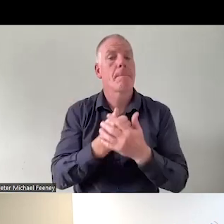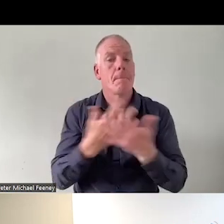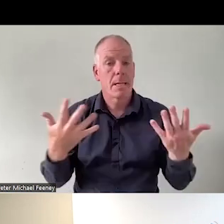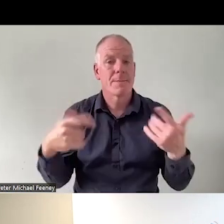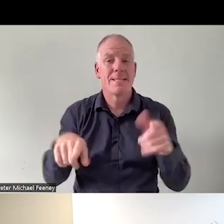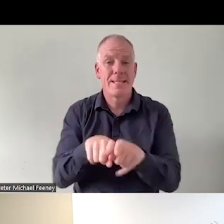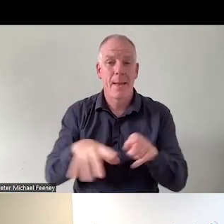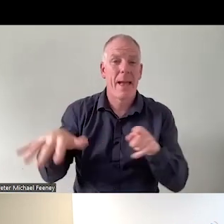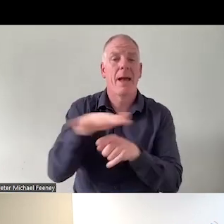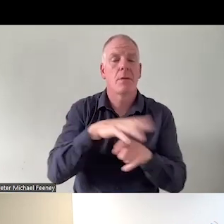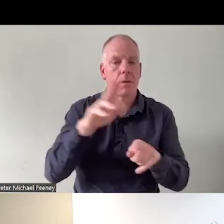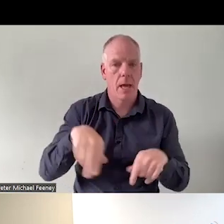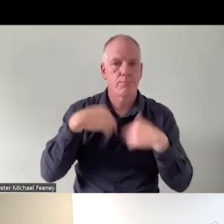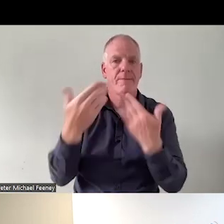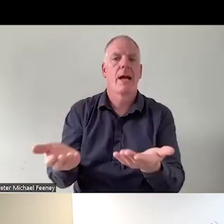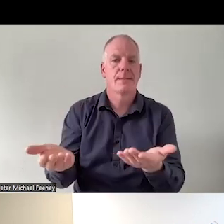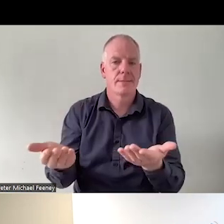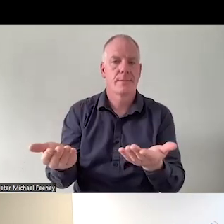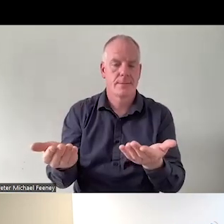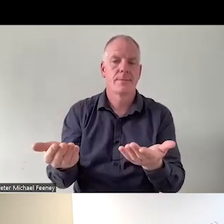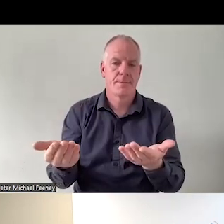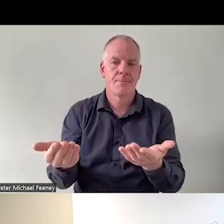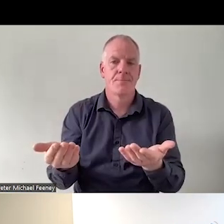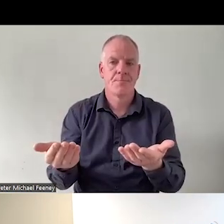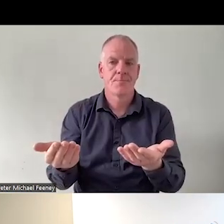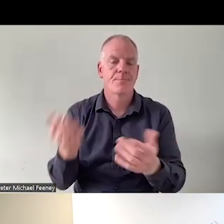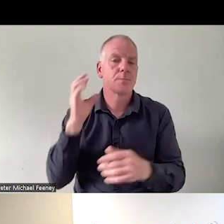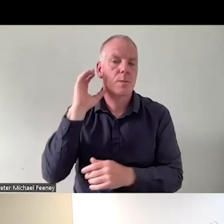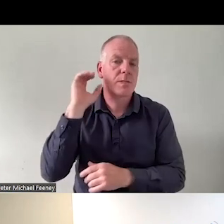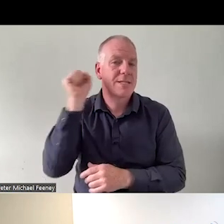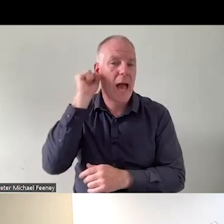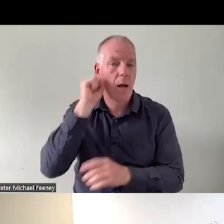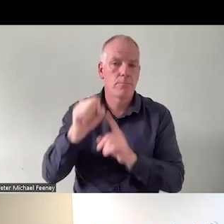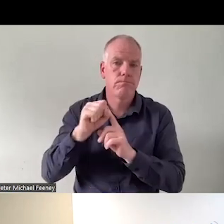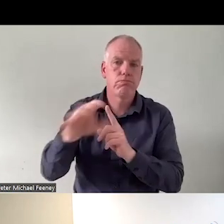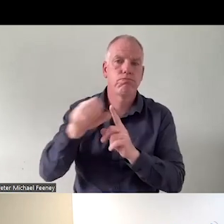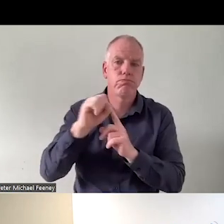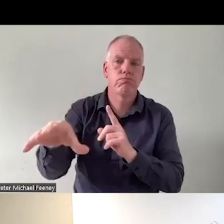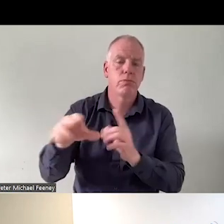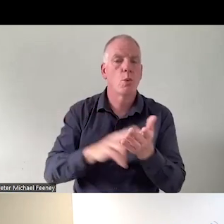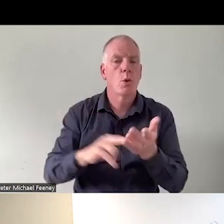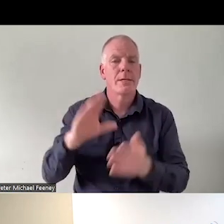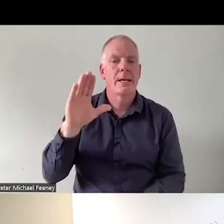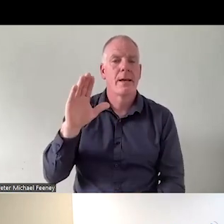you can deliver the audio via the ListenWIFI system